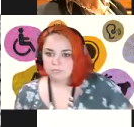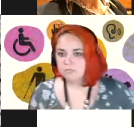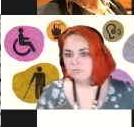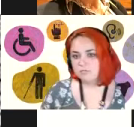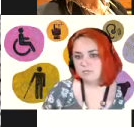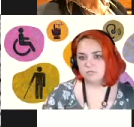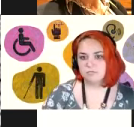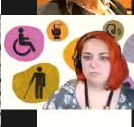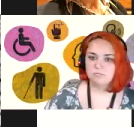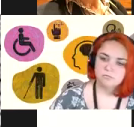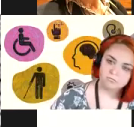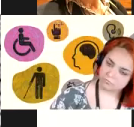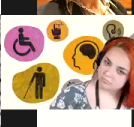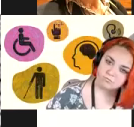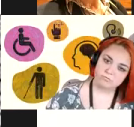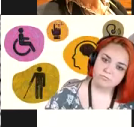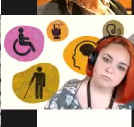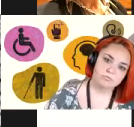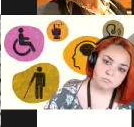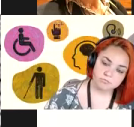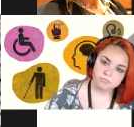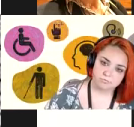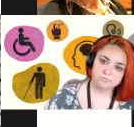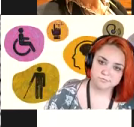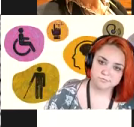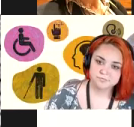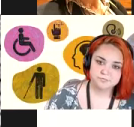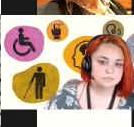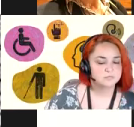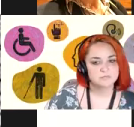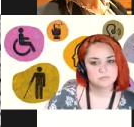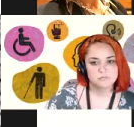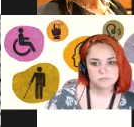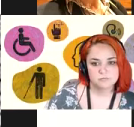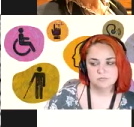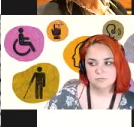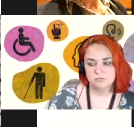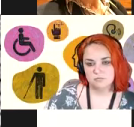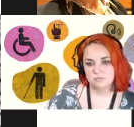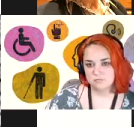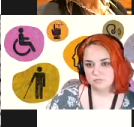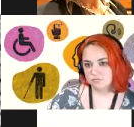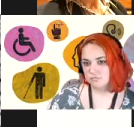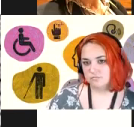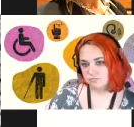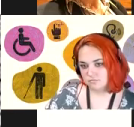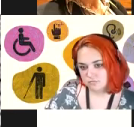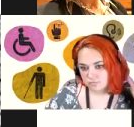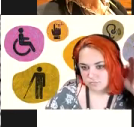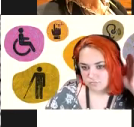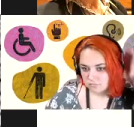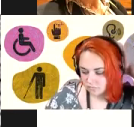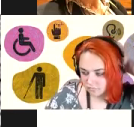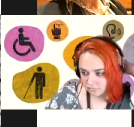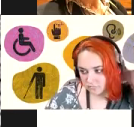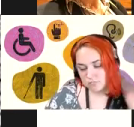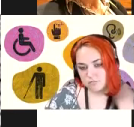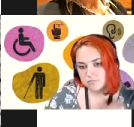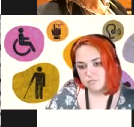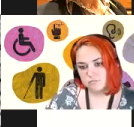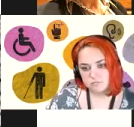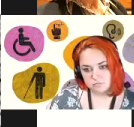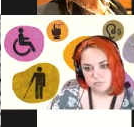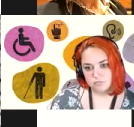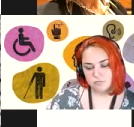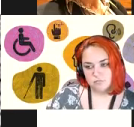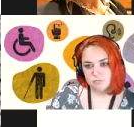most impacted out, um, or to disenfranchise them and it is our responsibility as an intersectional